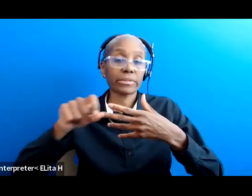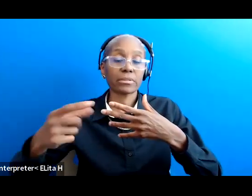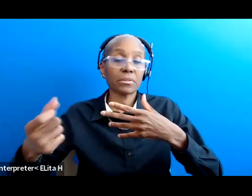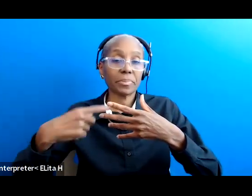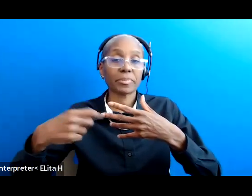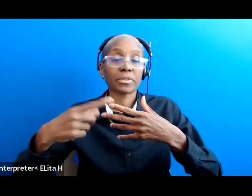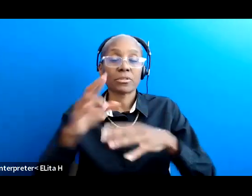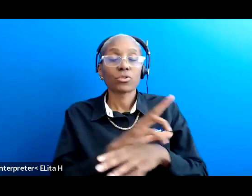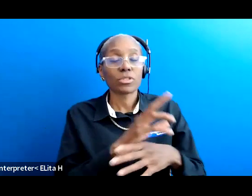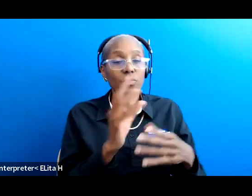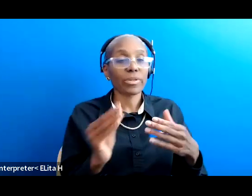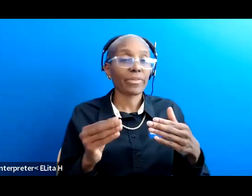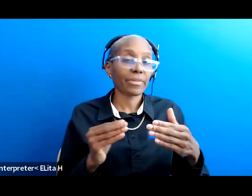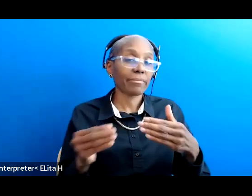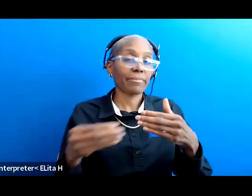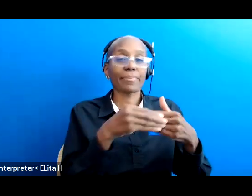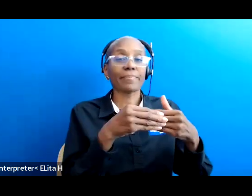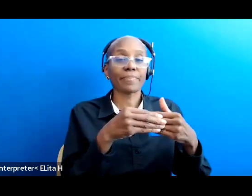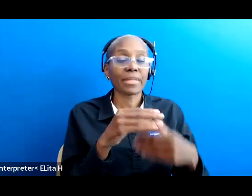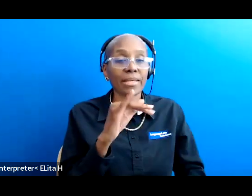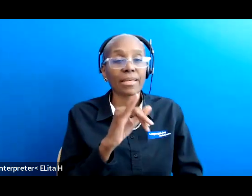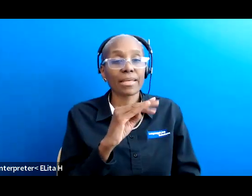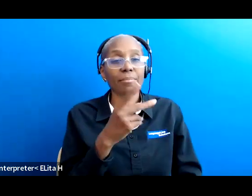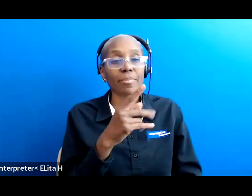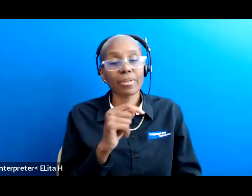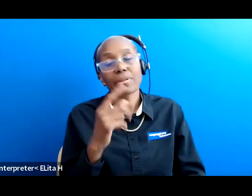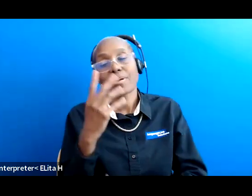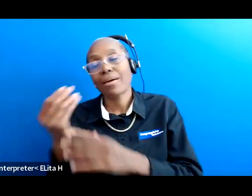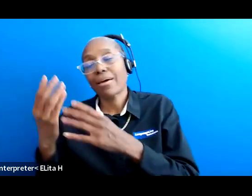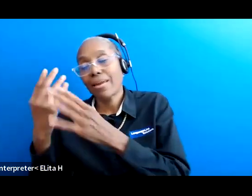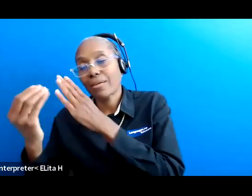implants, but they're working with that external treatment as well.